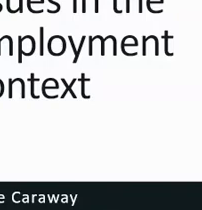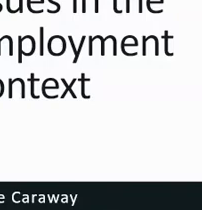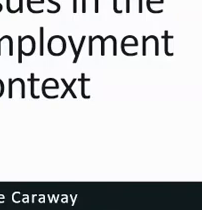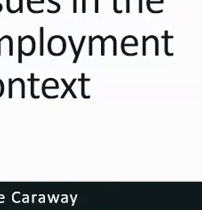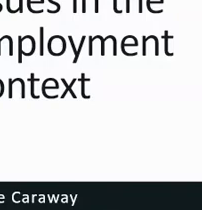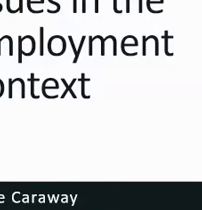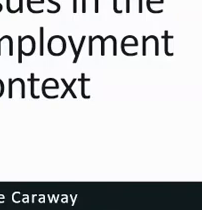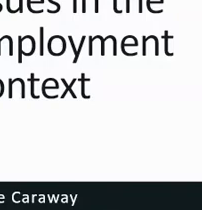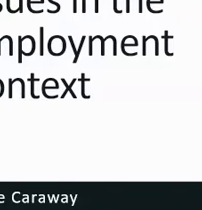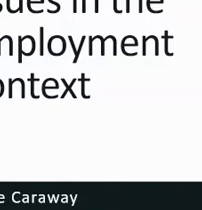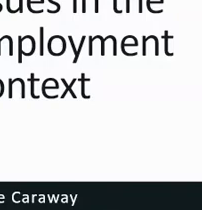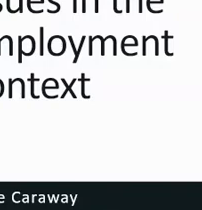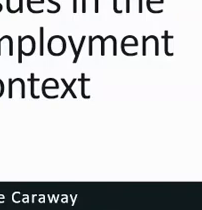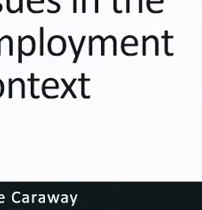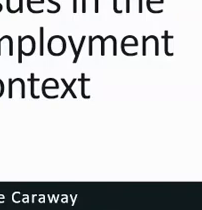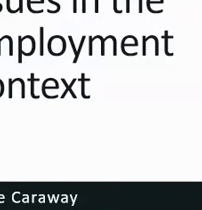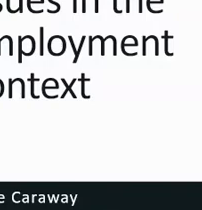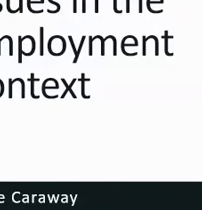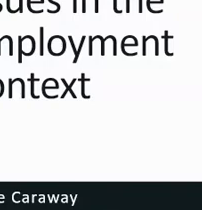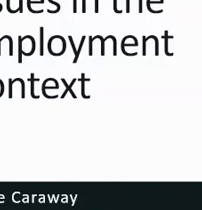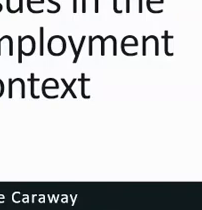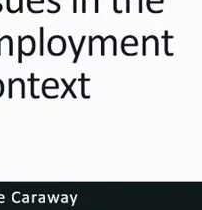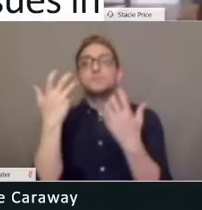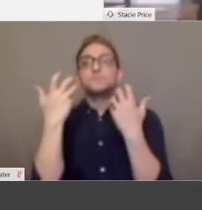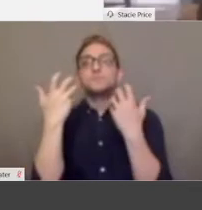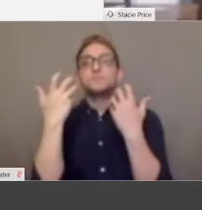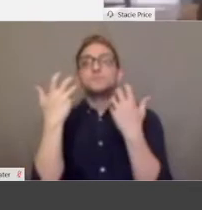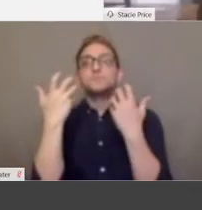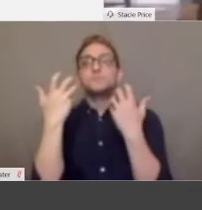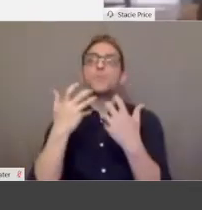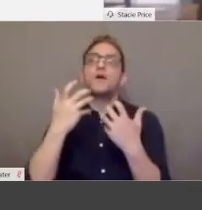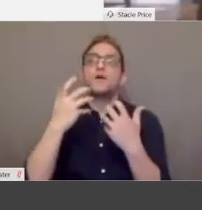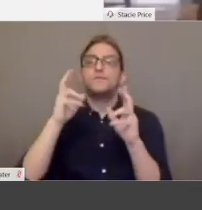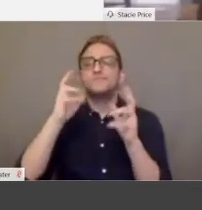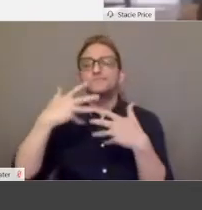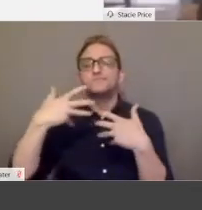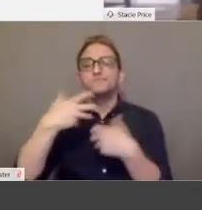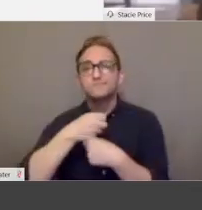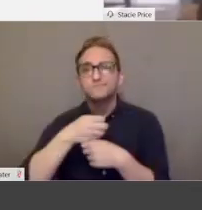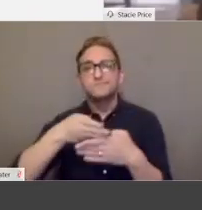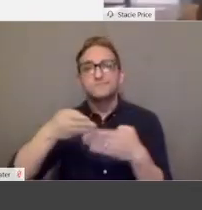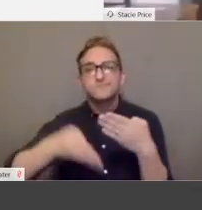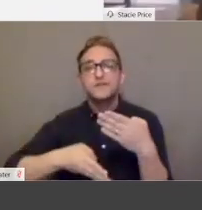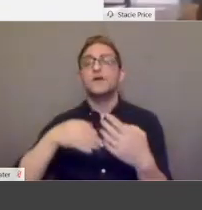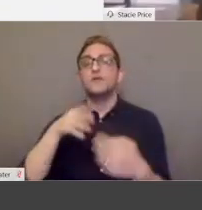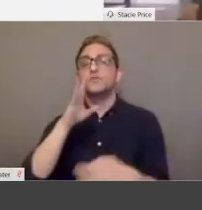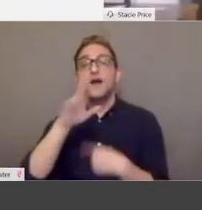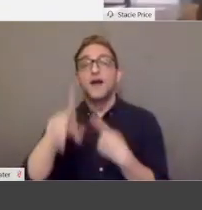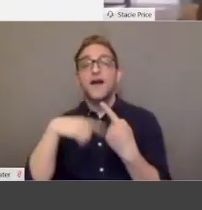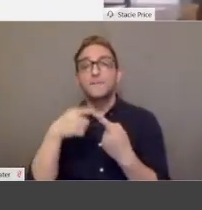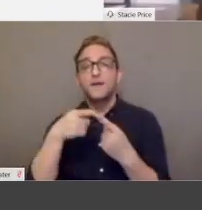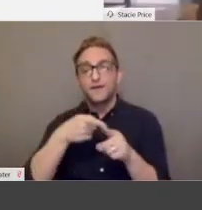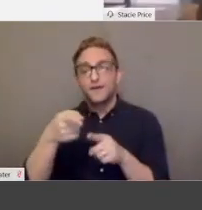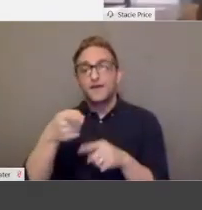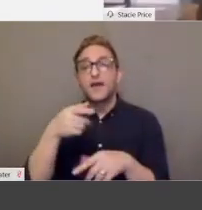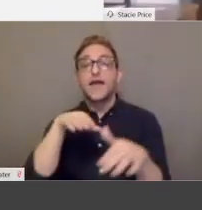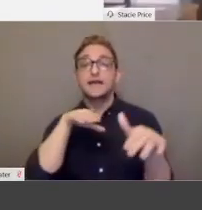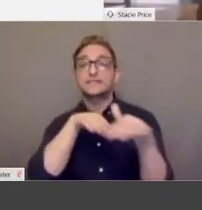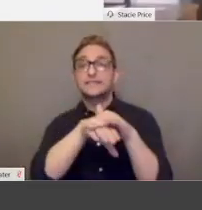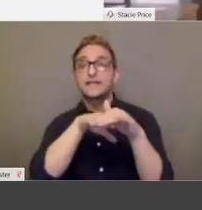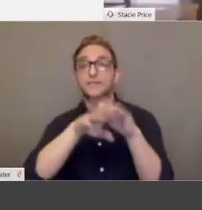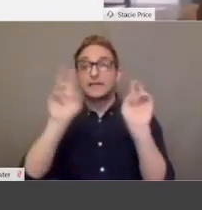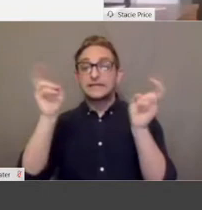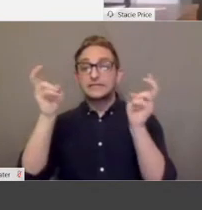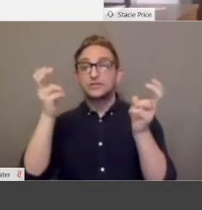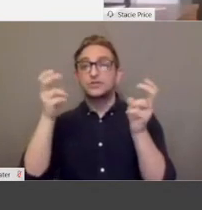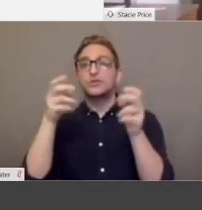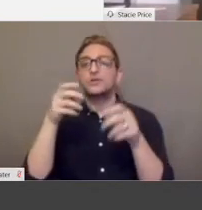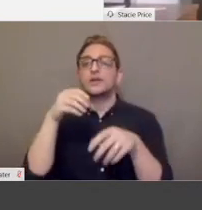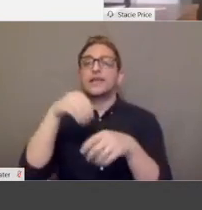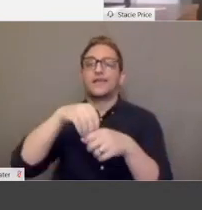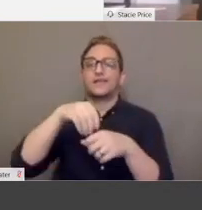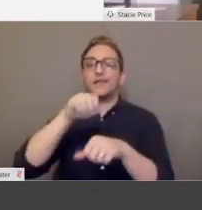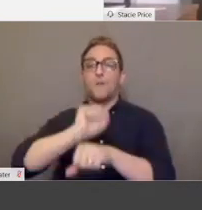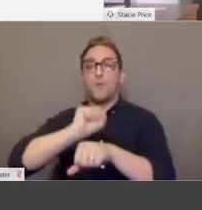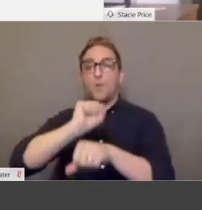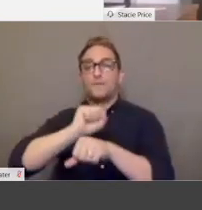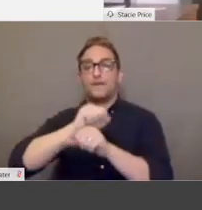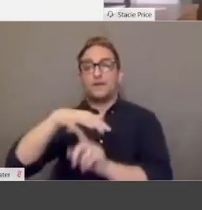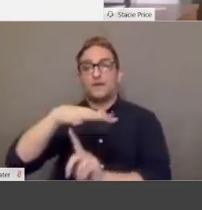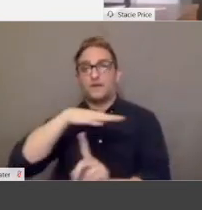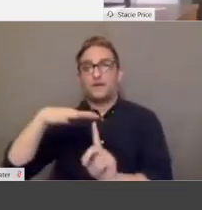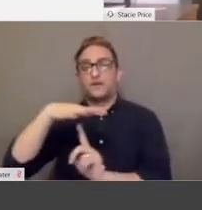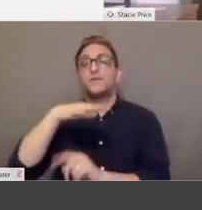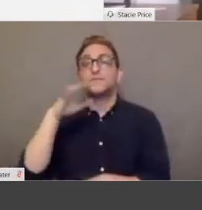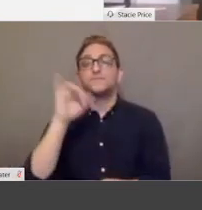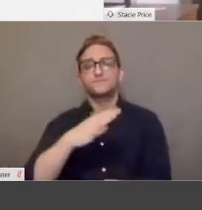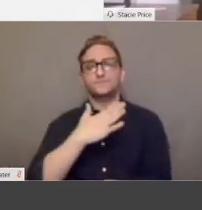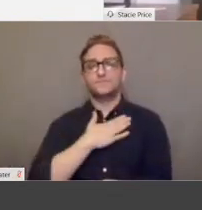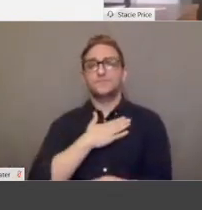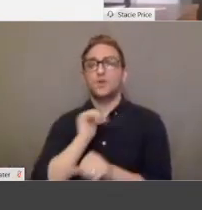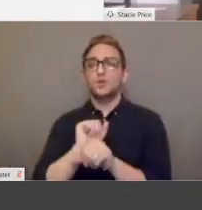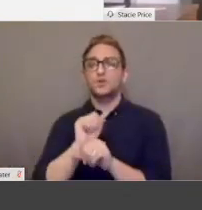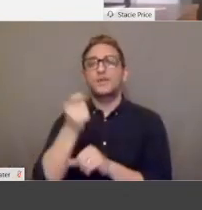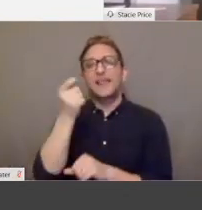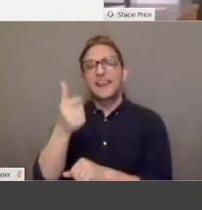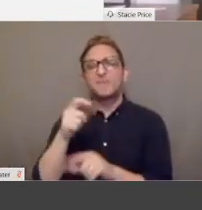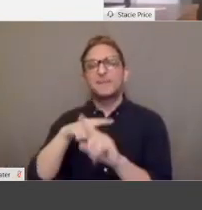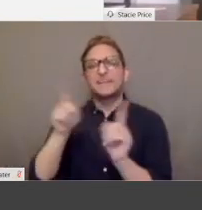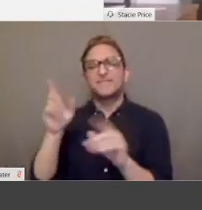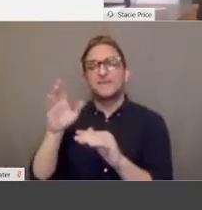I will talk about disabilities in the employment context, mine is different than Stacie Price's,